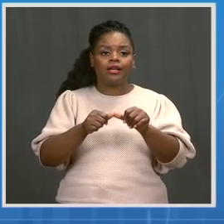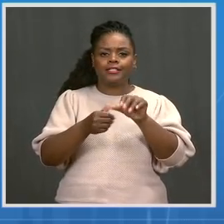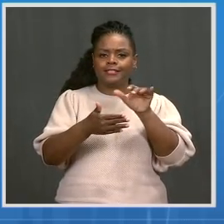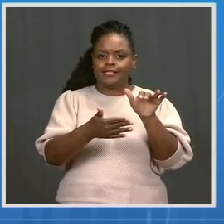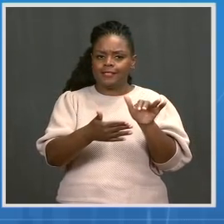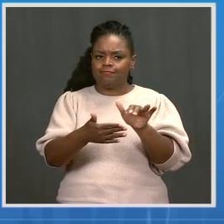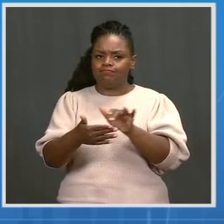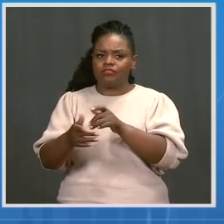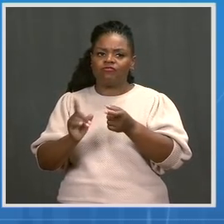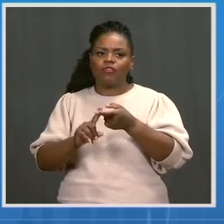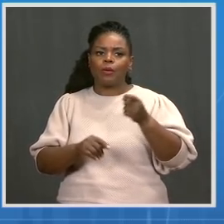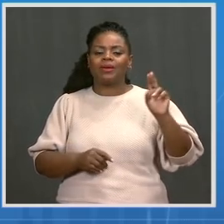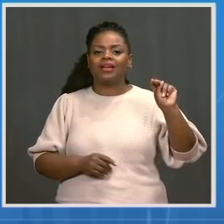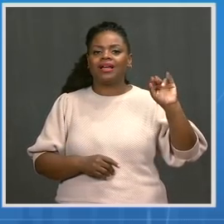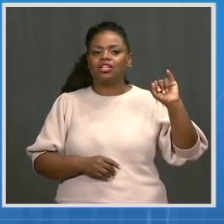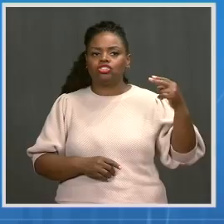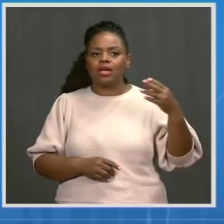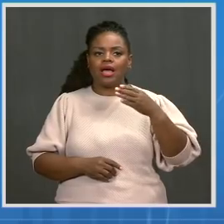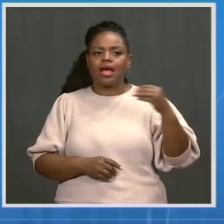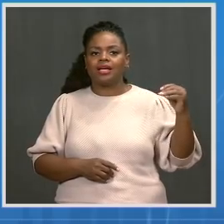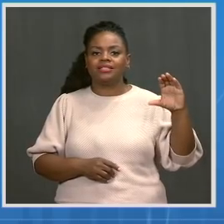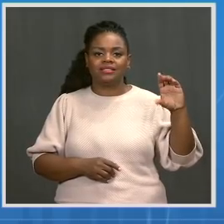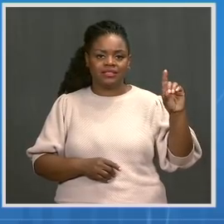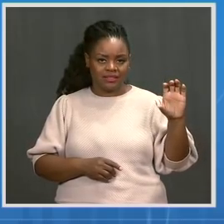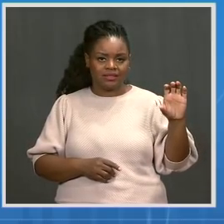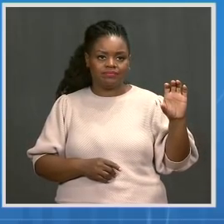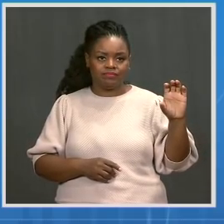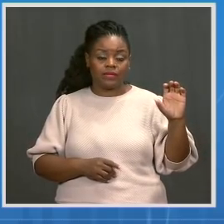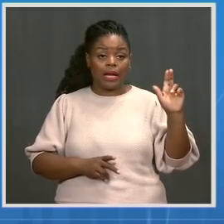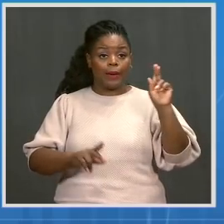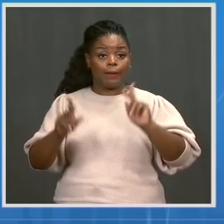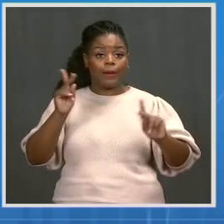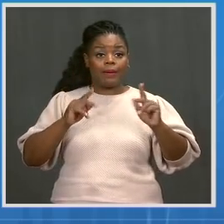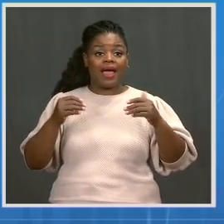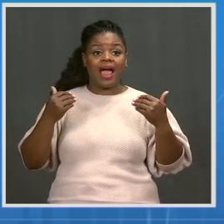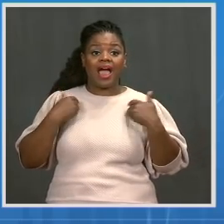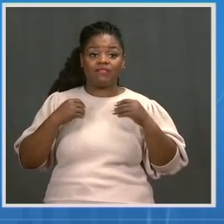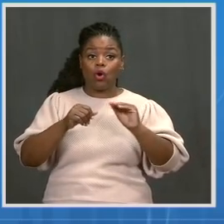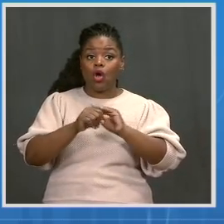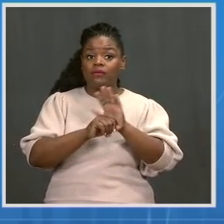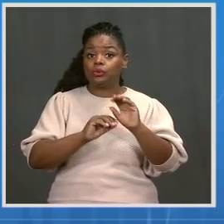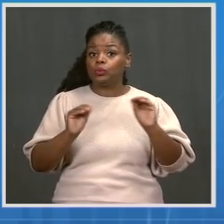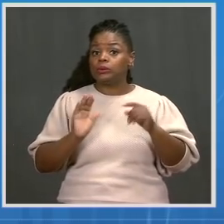Even people who did not have symptoms when they were infected can have post-COVID conditions.